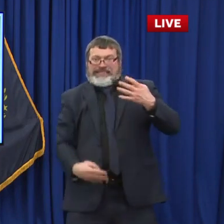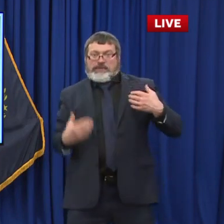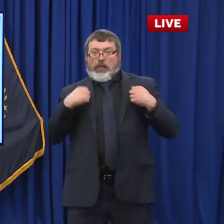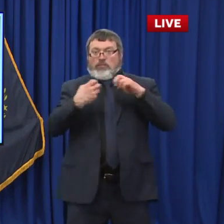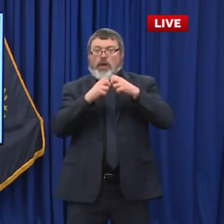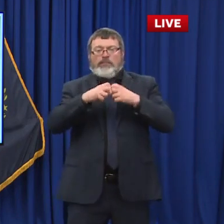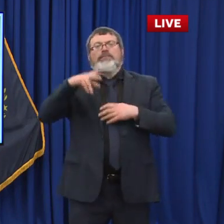OUR HOPE.